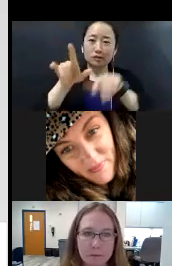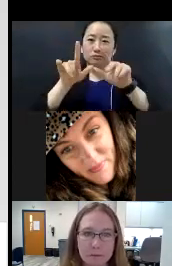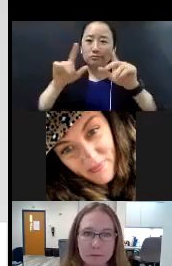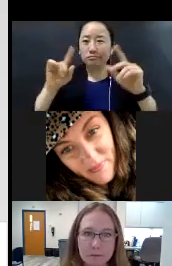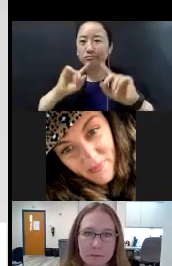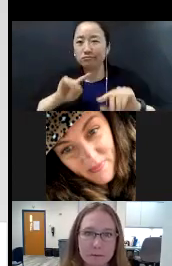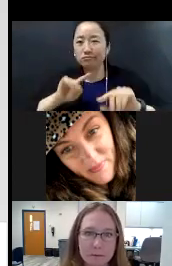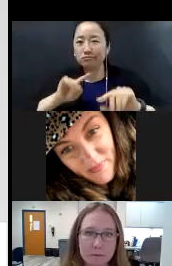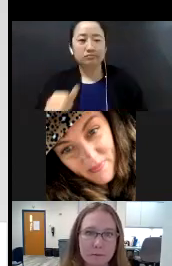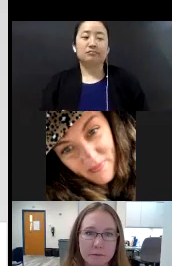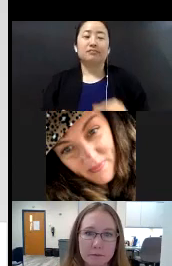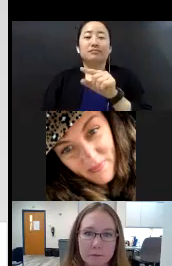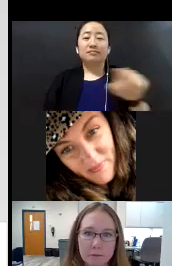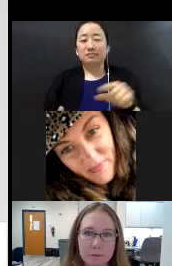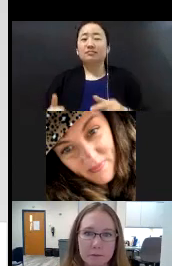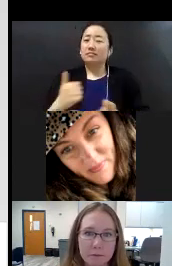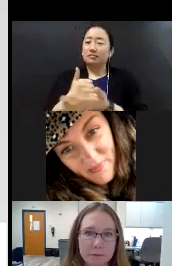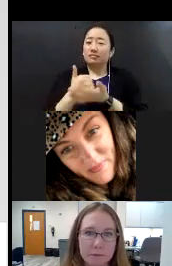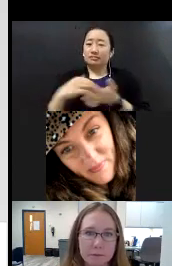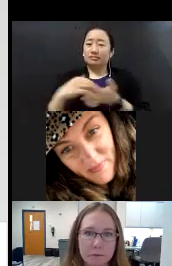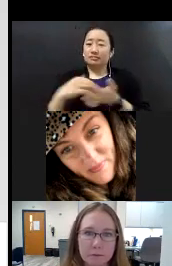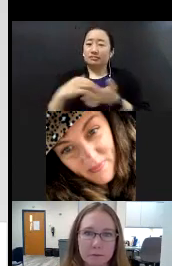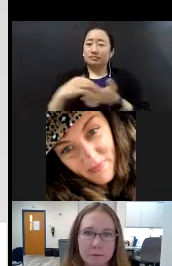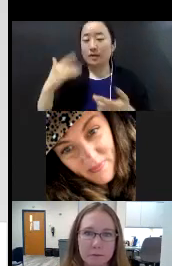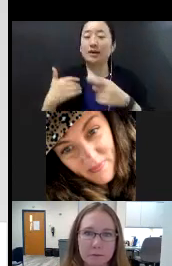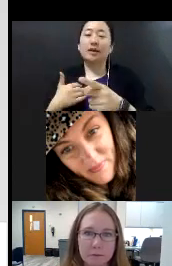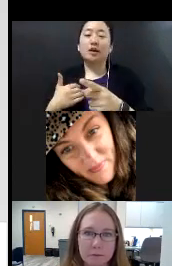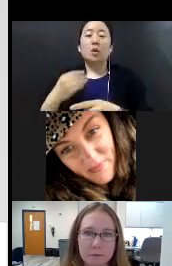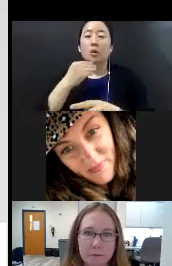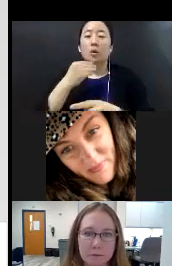HOME ASSESSMENT SPECIALISTS ARE MENTIONING THIS AT THE END OF THE SESSION TYPICALLY WHEN